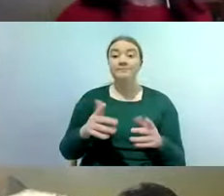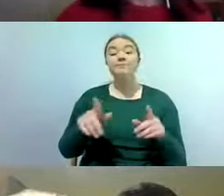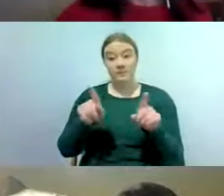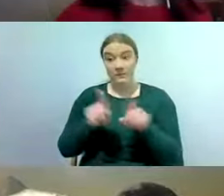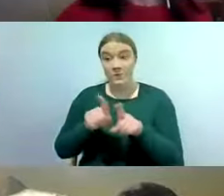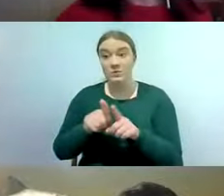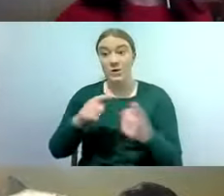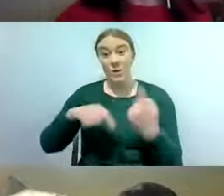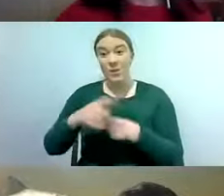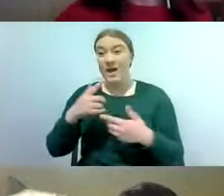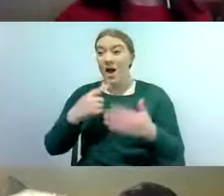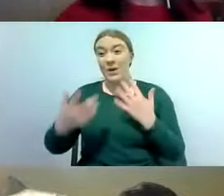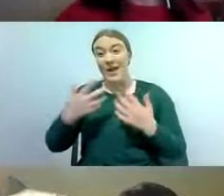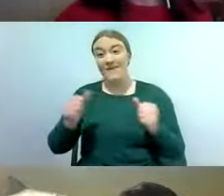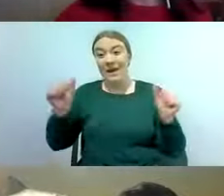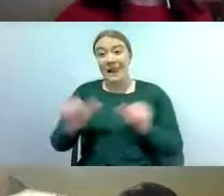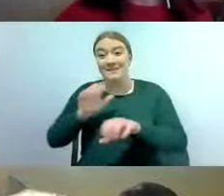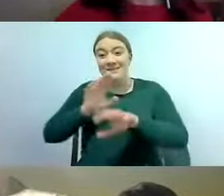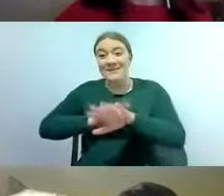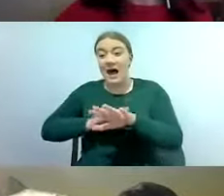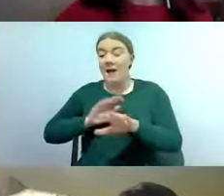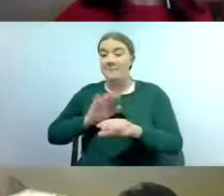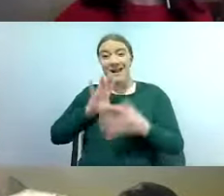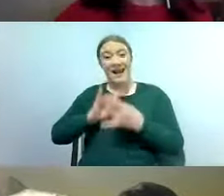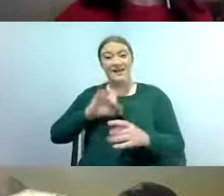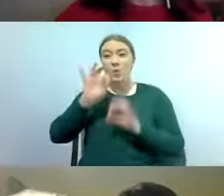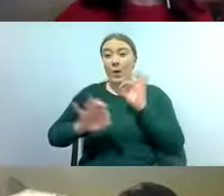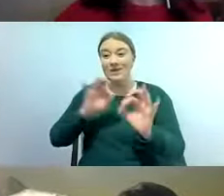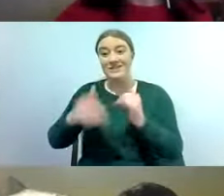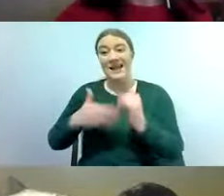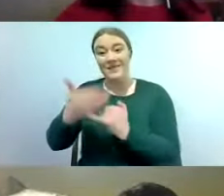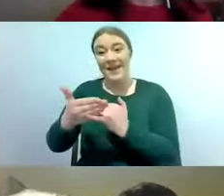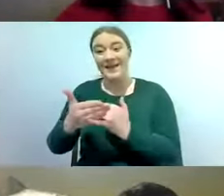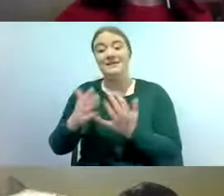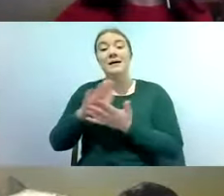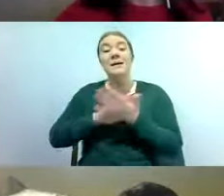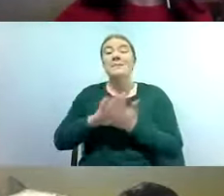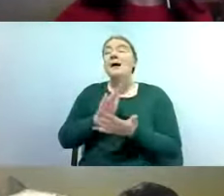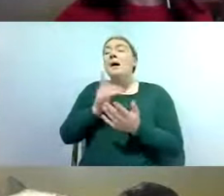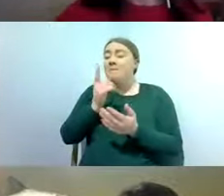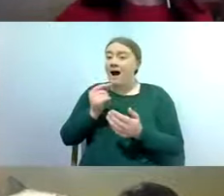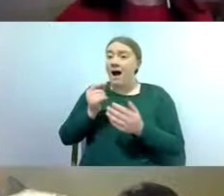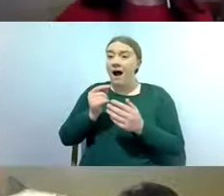have a limited amount of time for questions at the end so we may not be able to answer them all